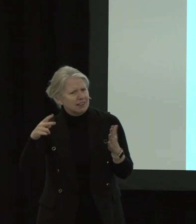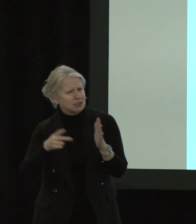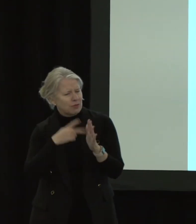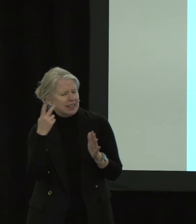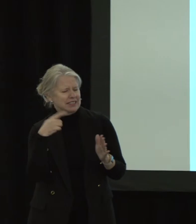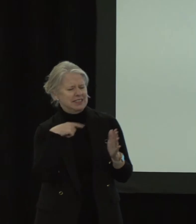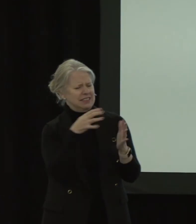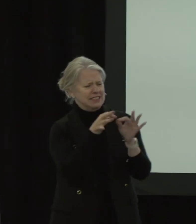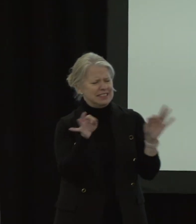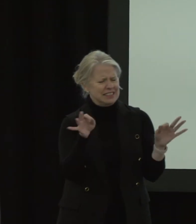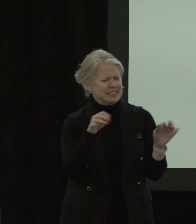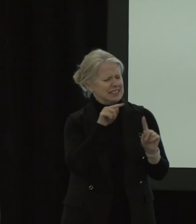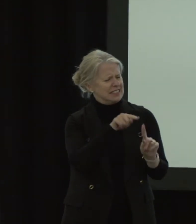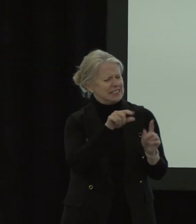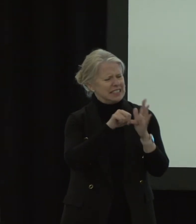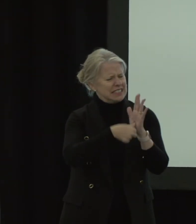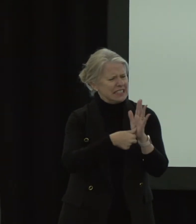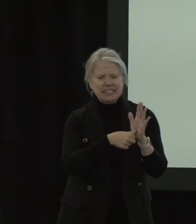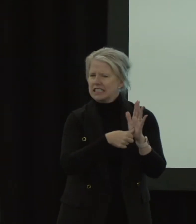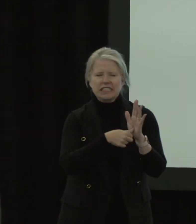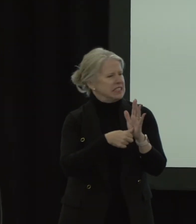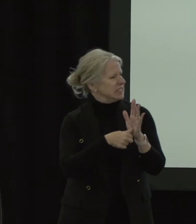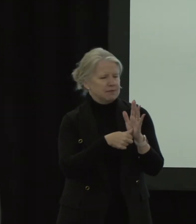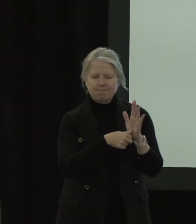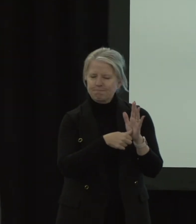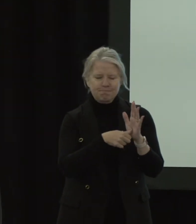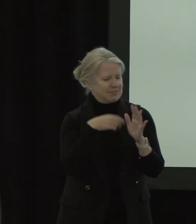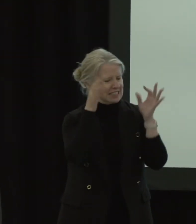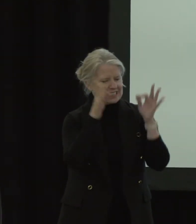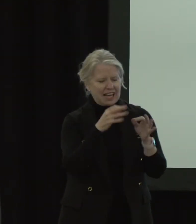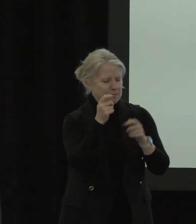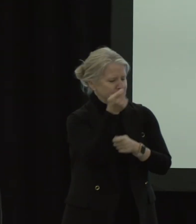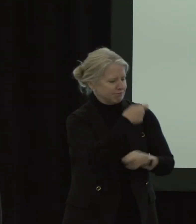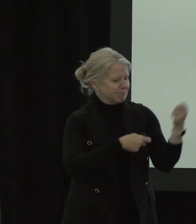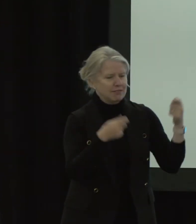it I decided I just had to change my whole plan for this evening. We'll get